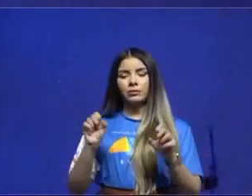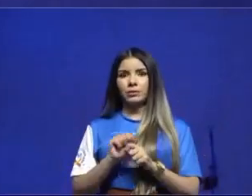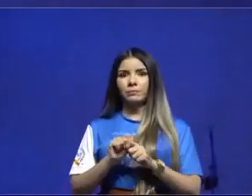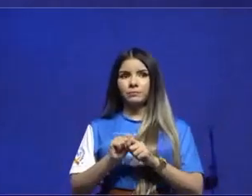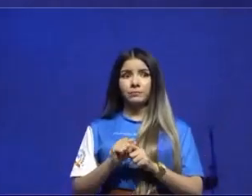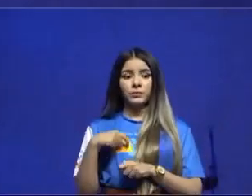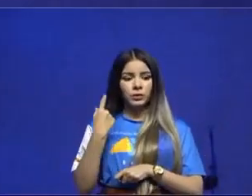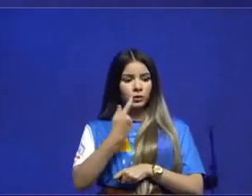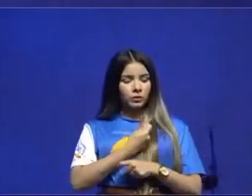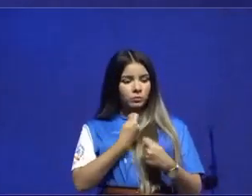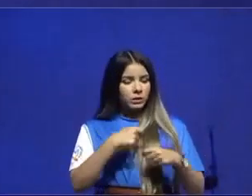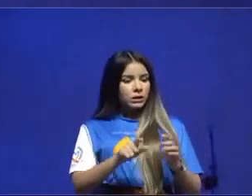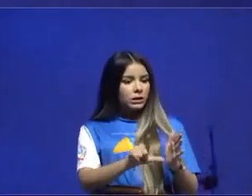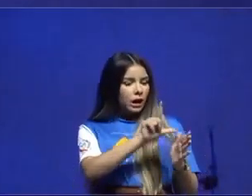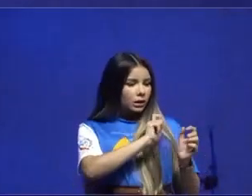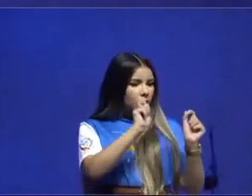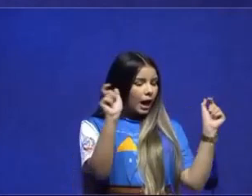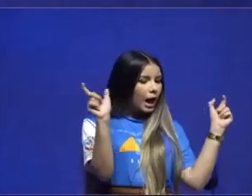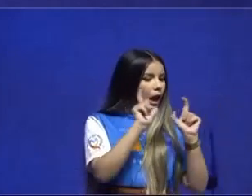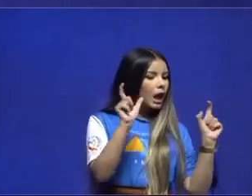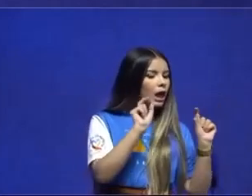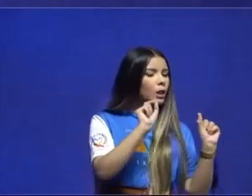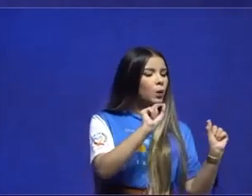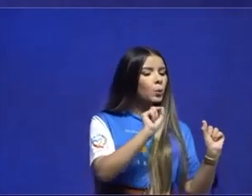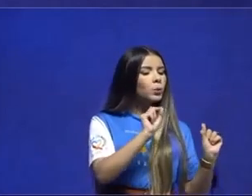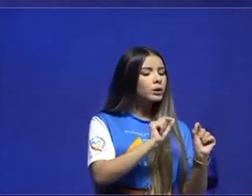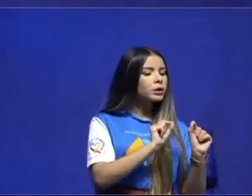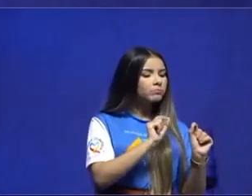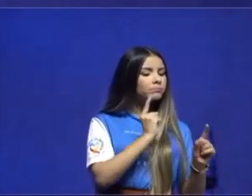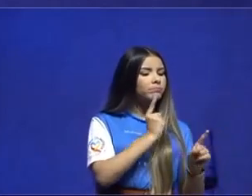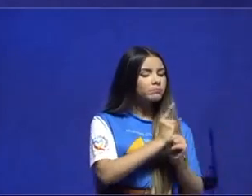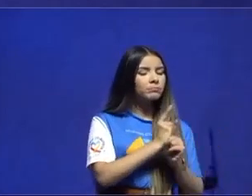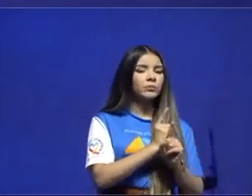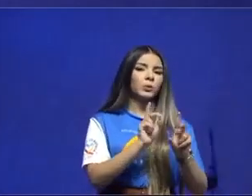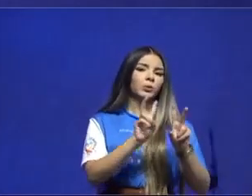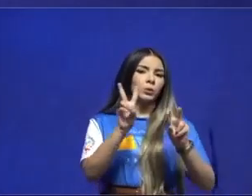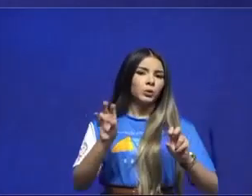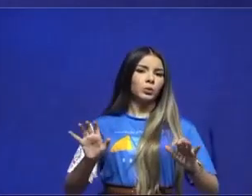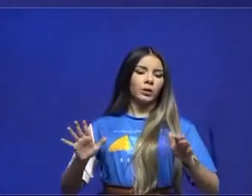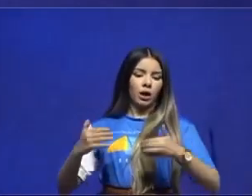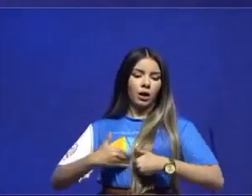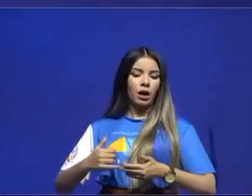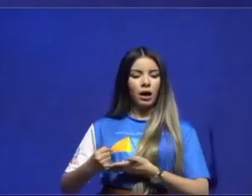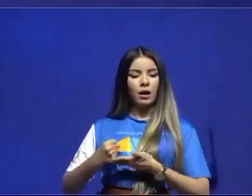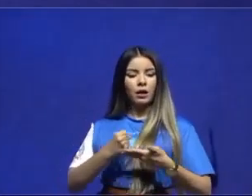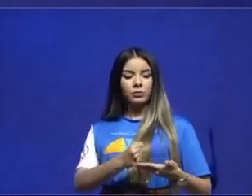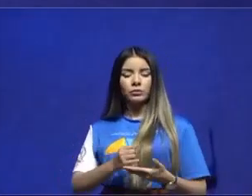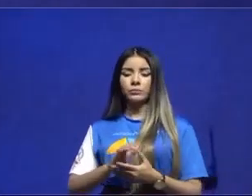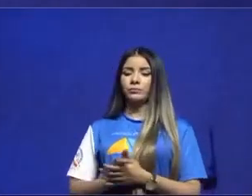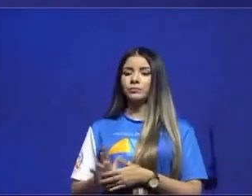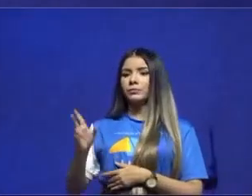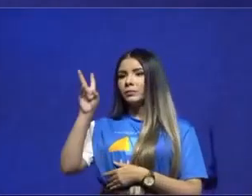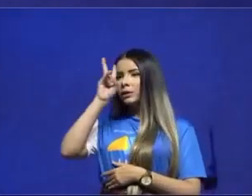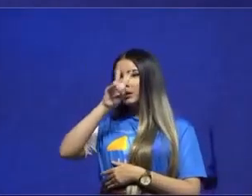early signs related to autism spectrum disorder Remembering that characteristic signs they